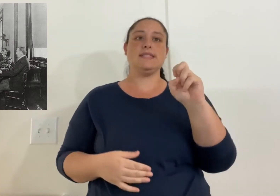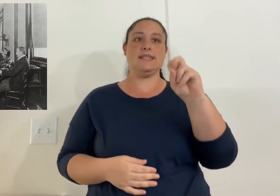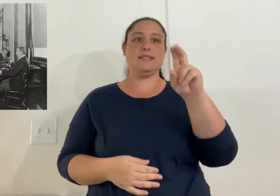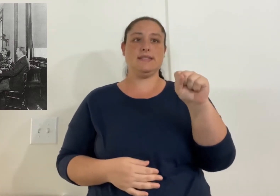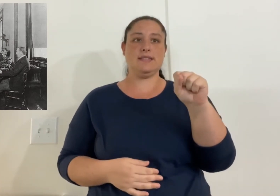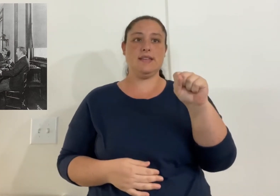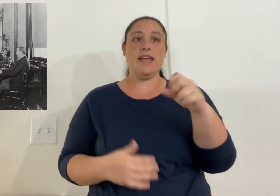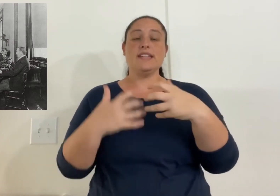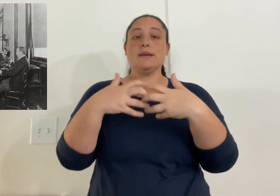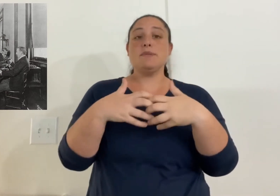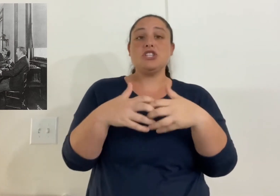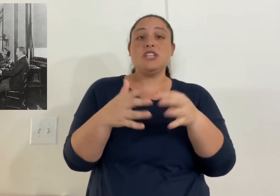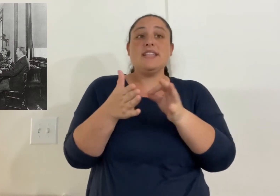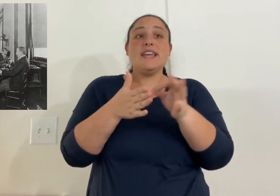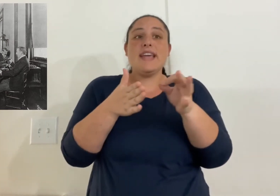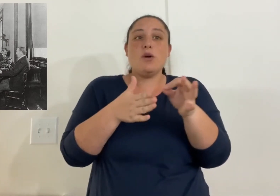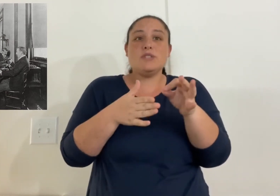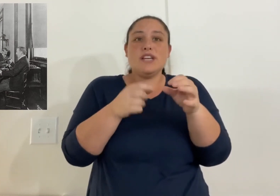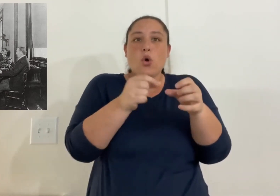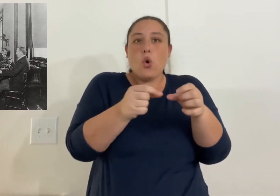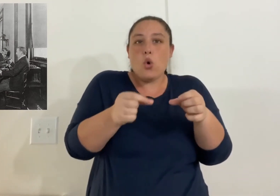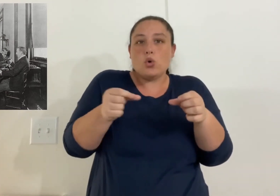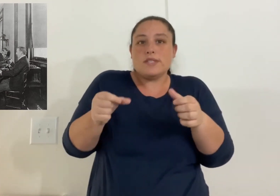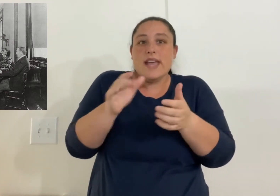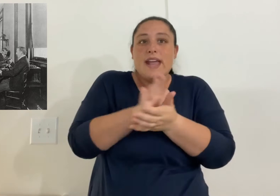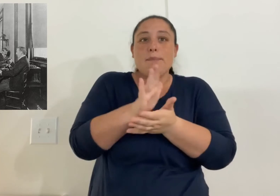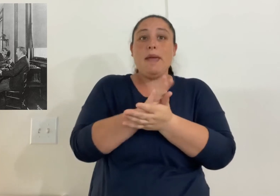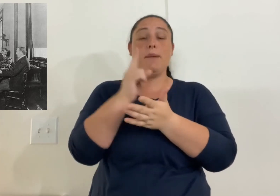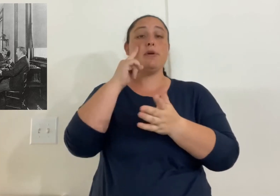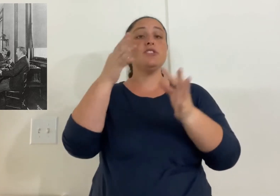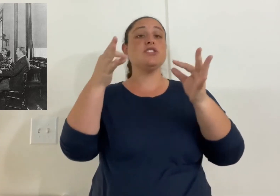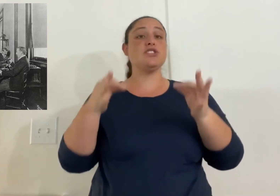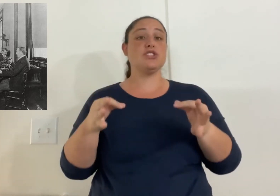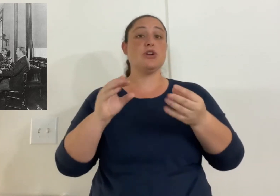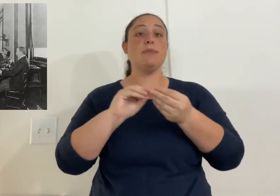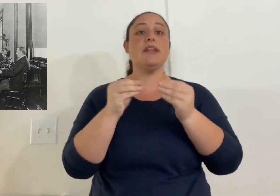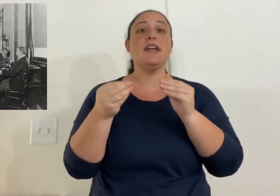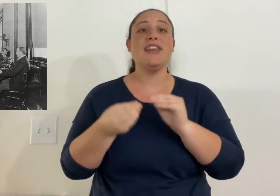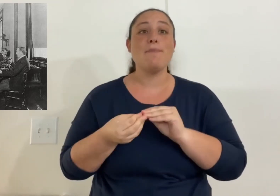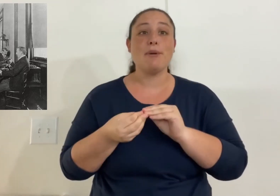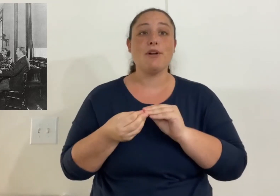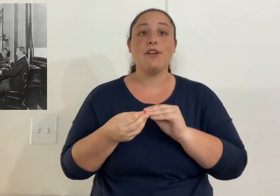It was a machine that counted holes in paper to determine a number.